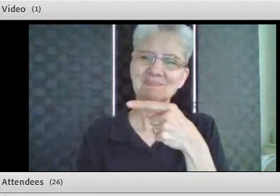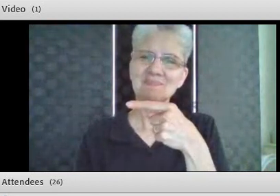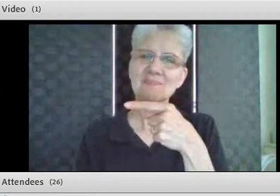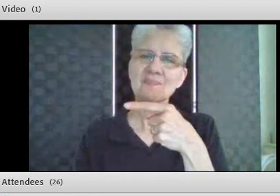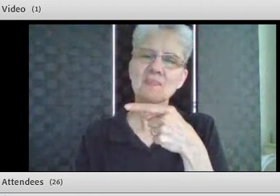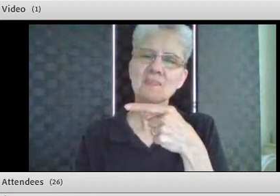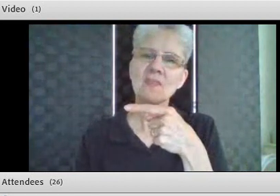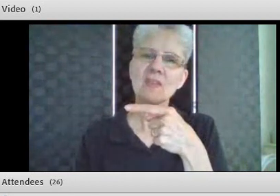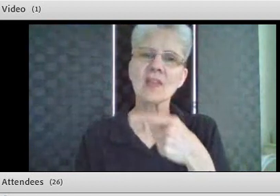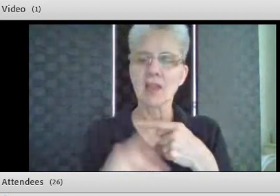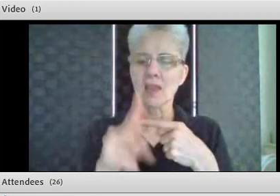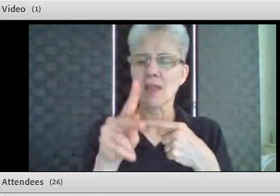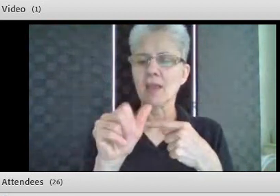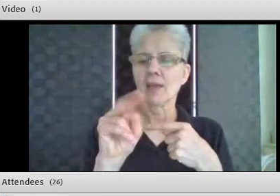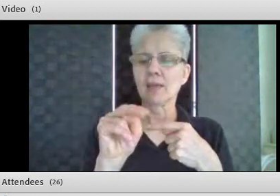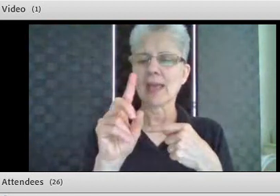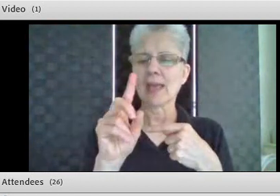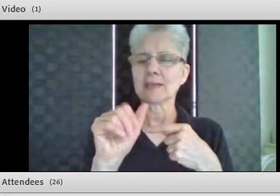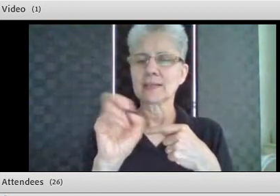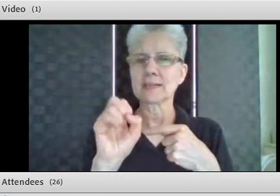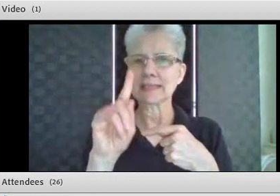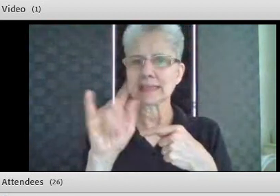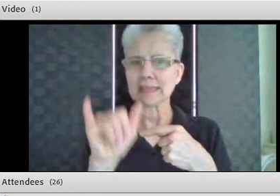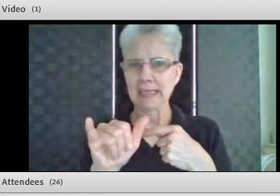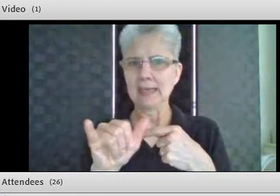Are we all there in -- Okay.